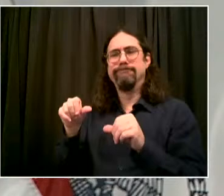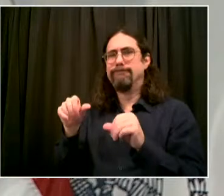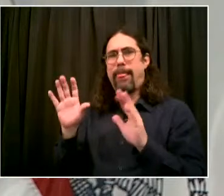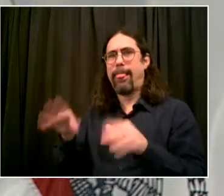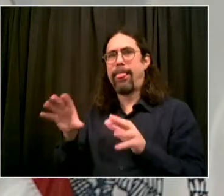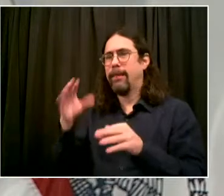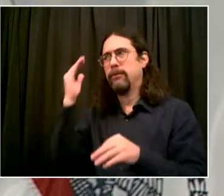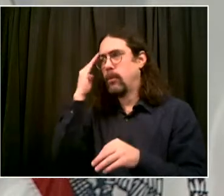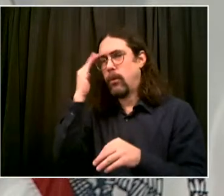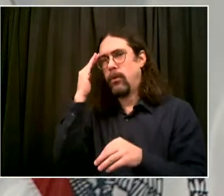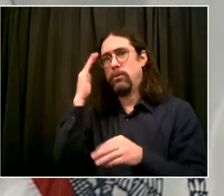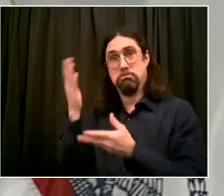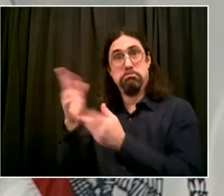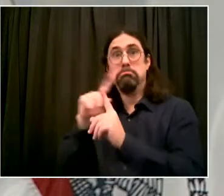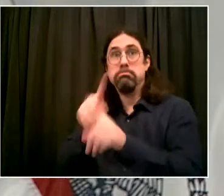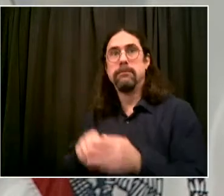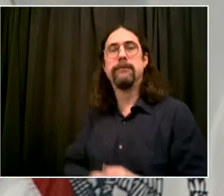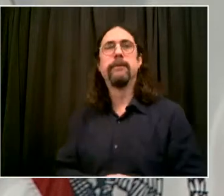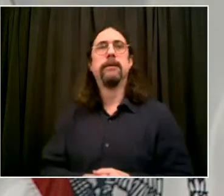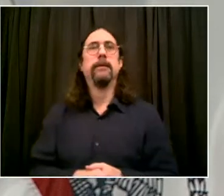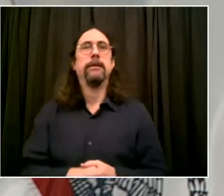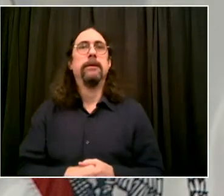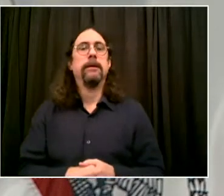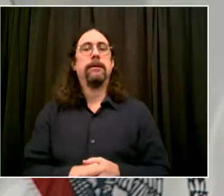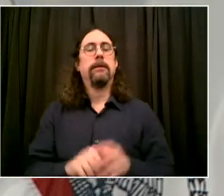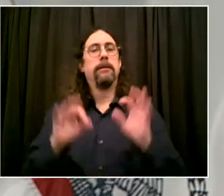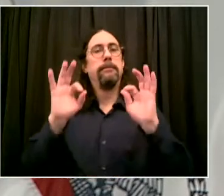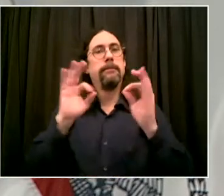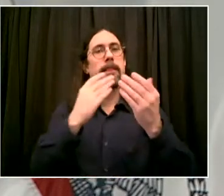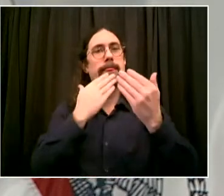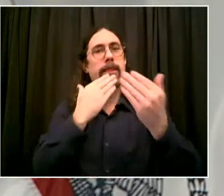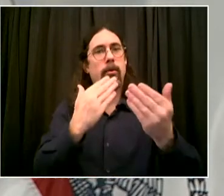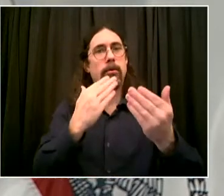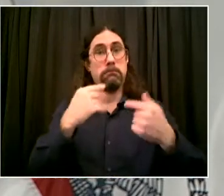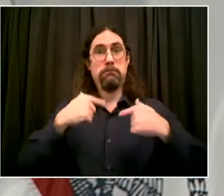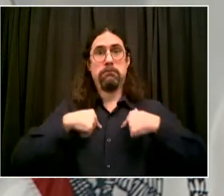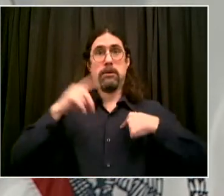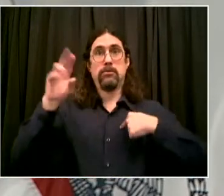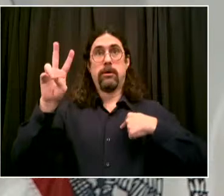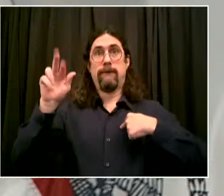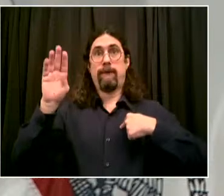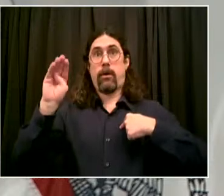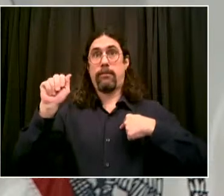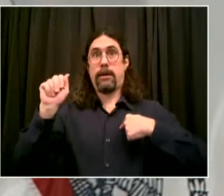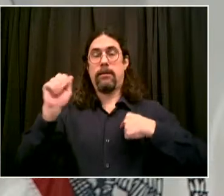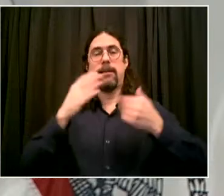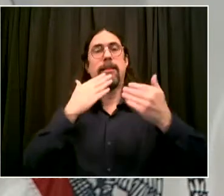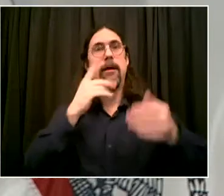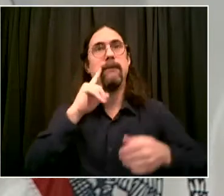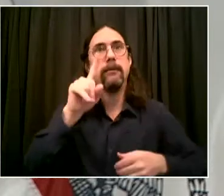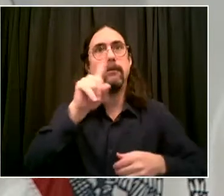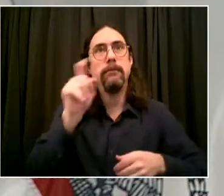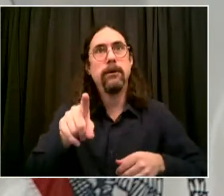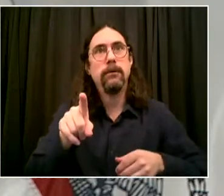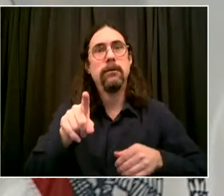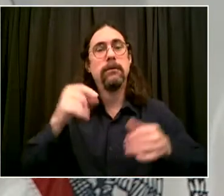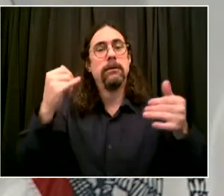THANK YOU FOR THE QUESESOTIN.N. WE VEHA VERY